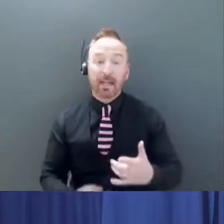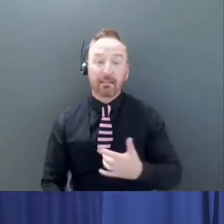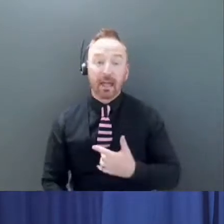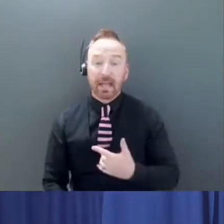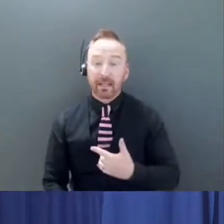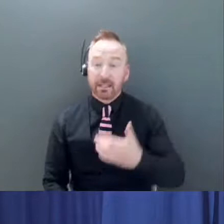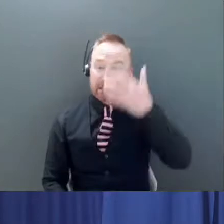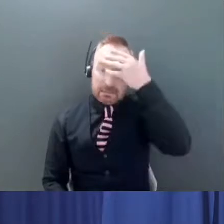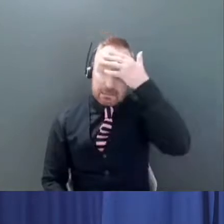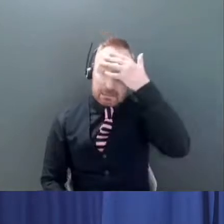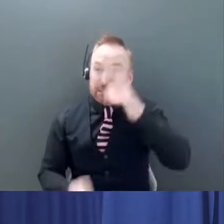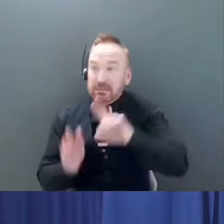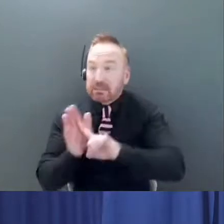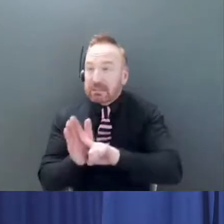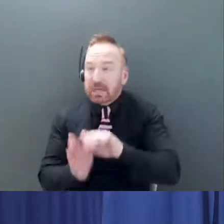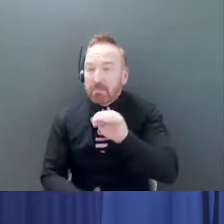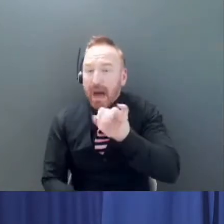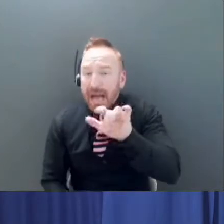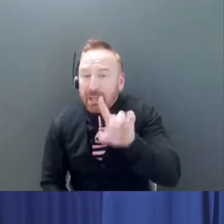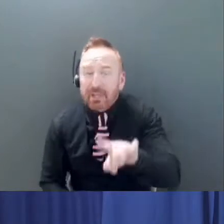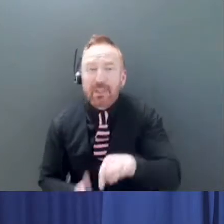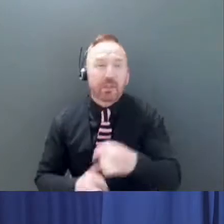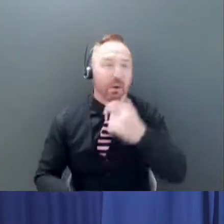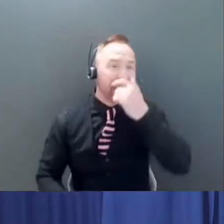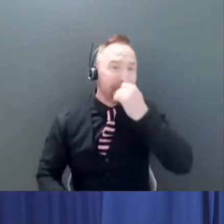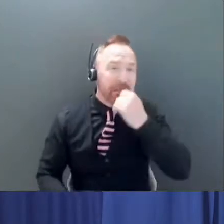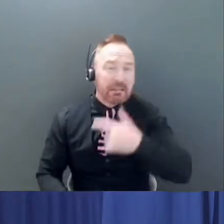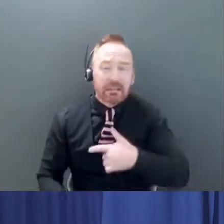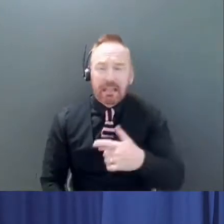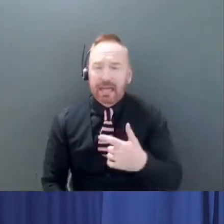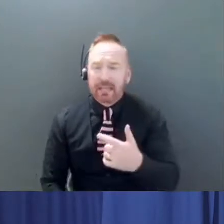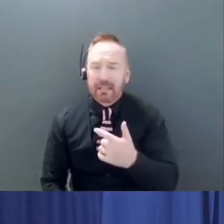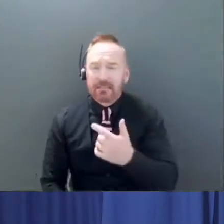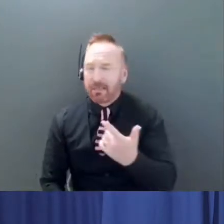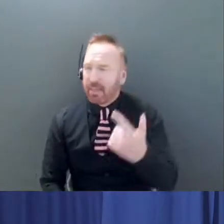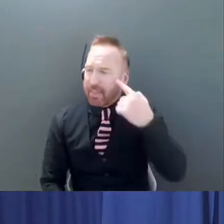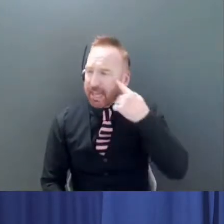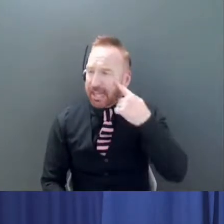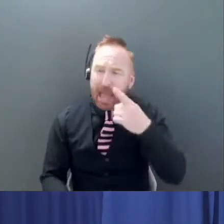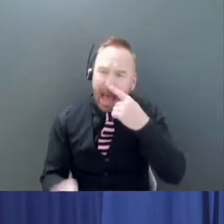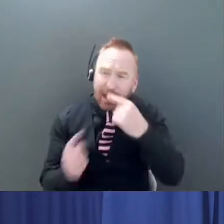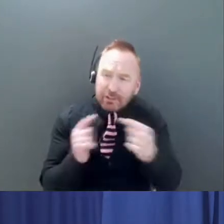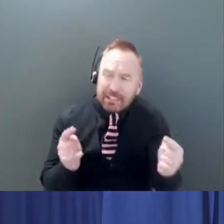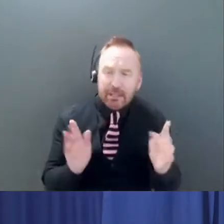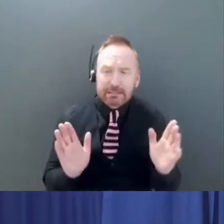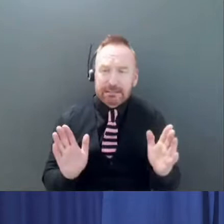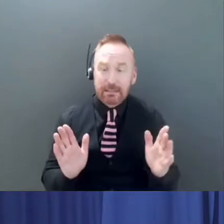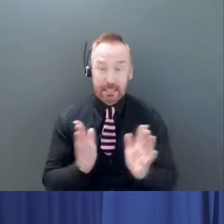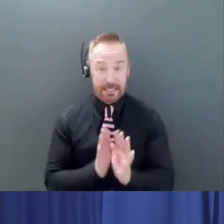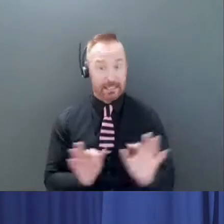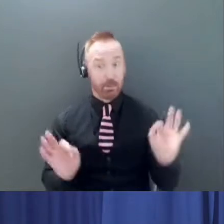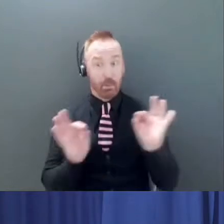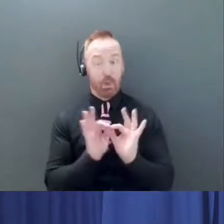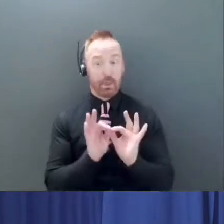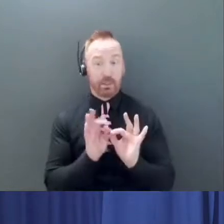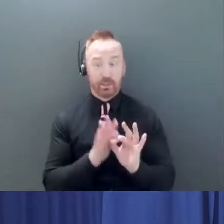important that symptomses are taken seriously and this includes a test when symptoms appear.